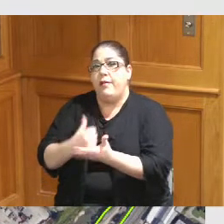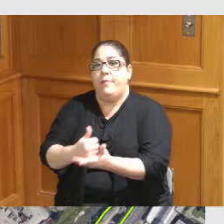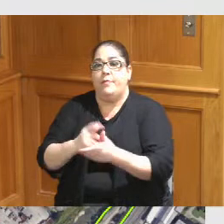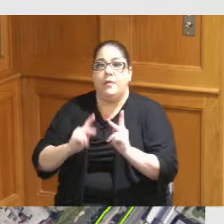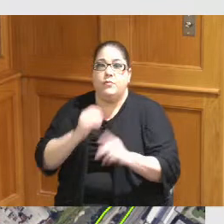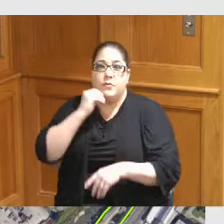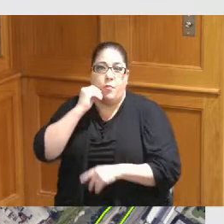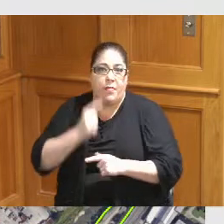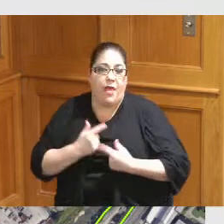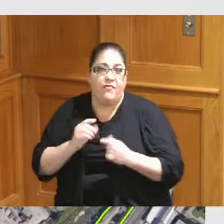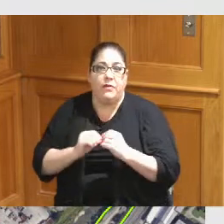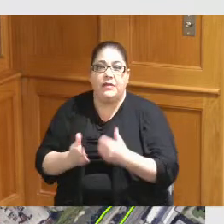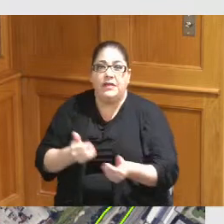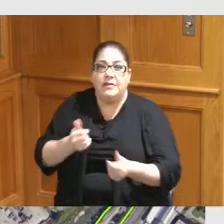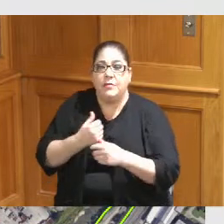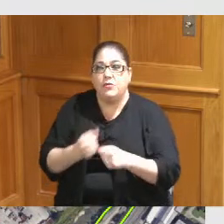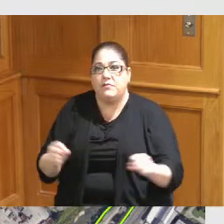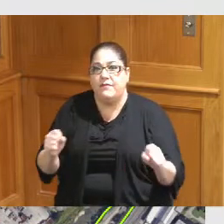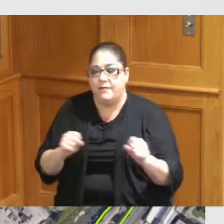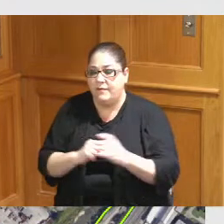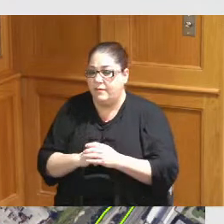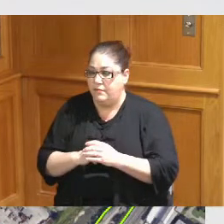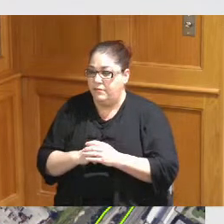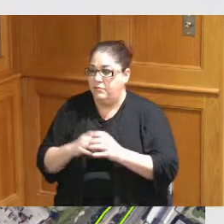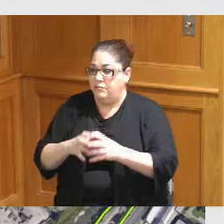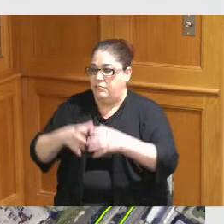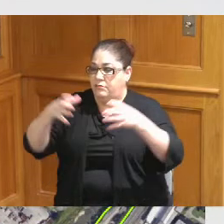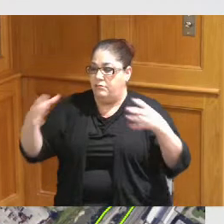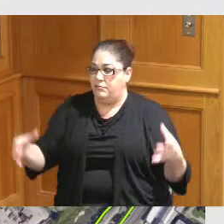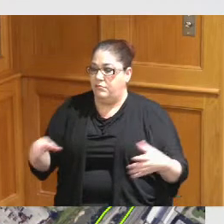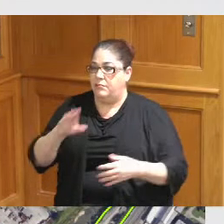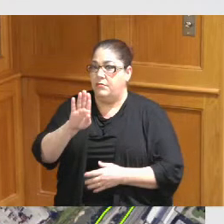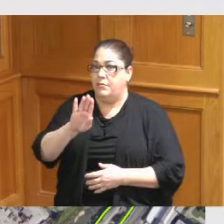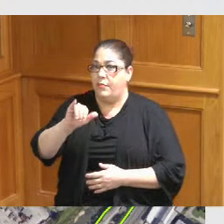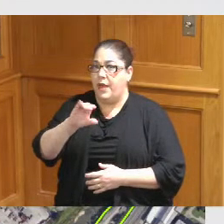this expansion will increase the capacity of our bio-based surfactants manufacturing